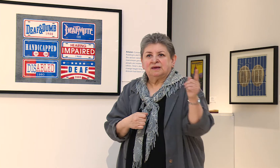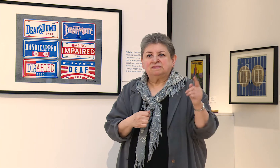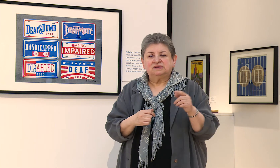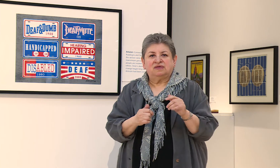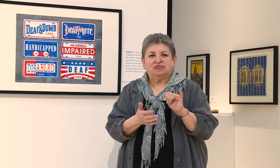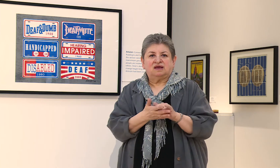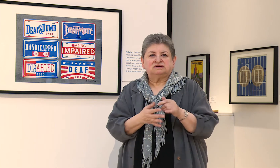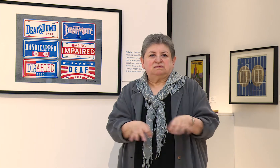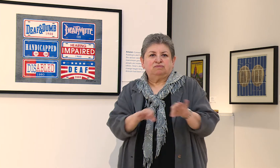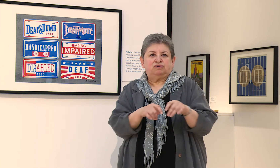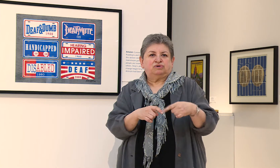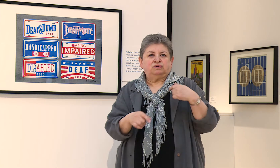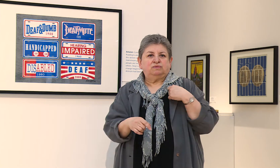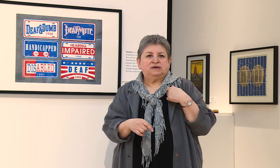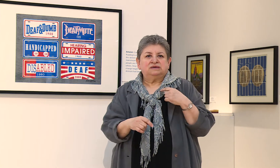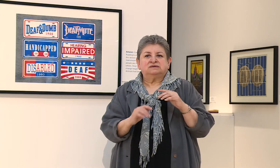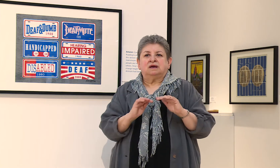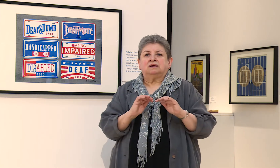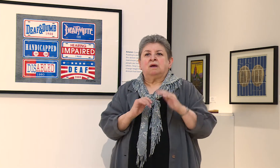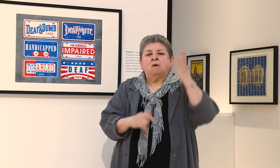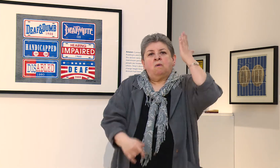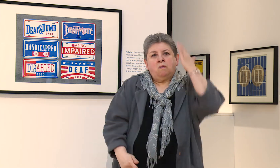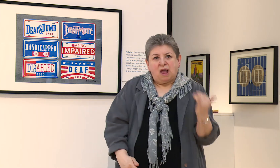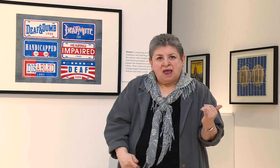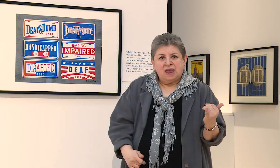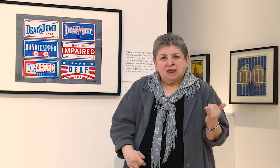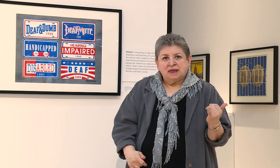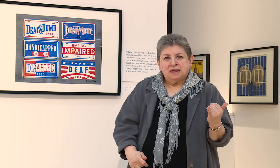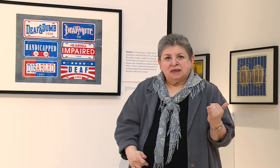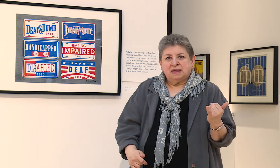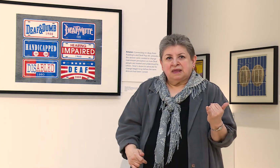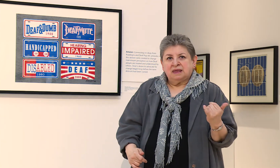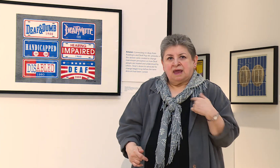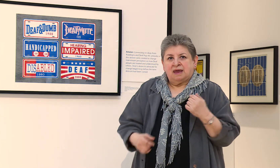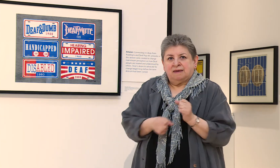That all connects to how my art is so important to me